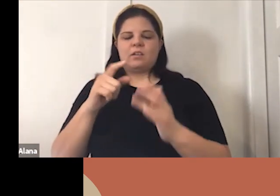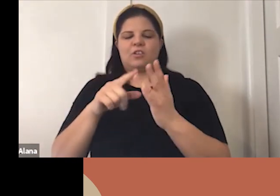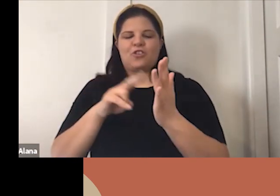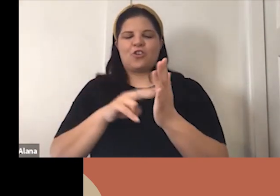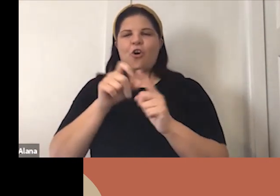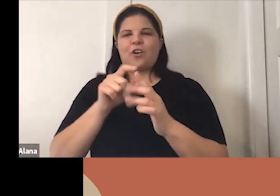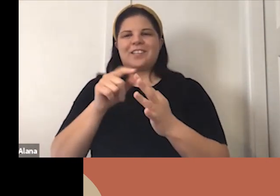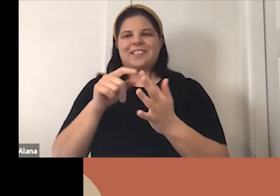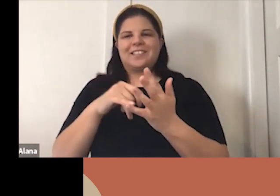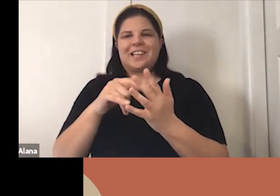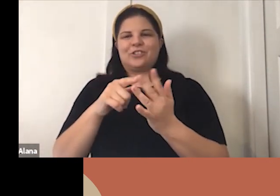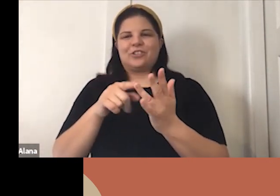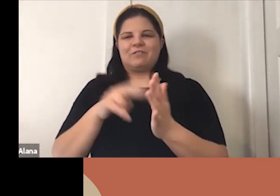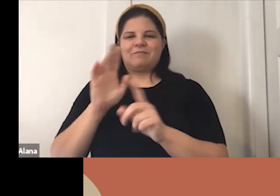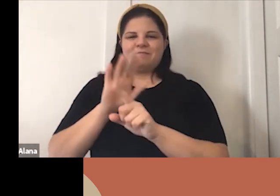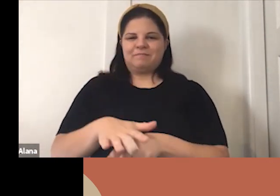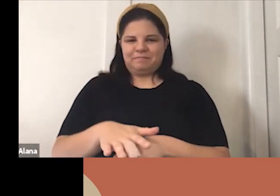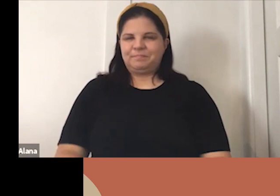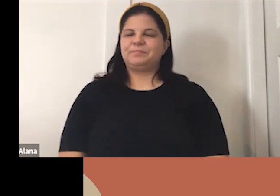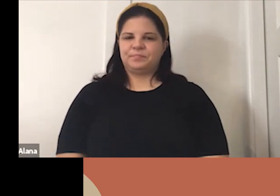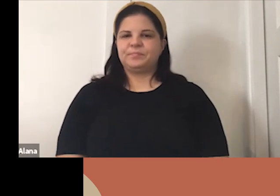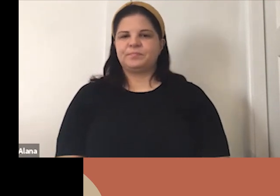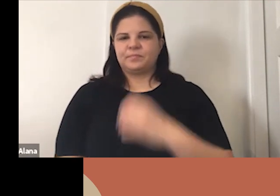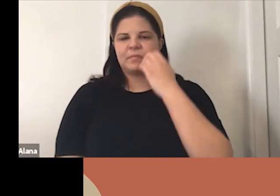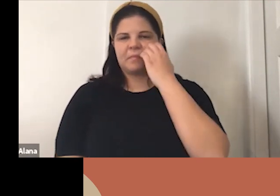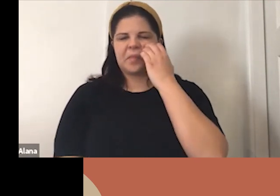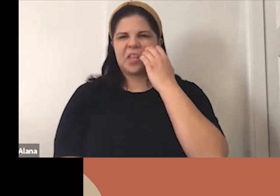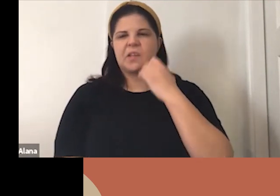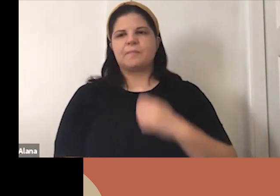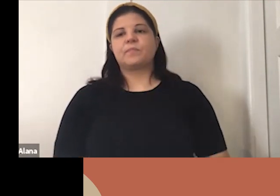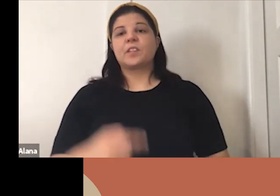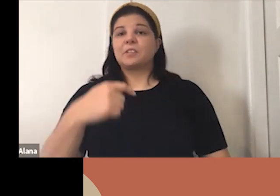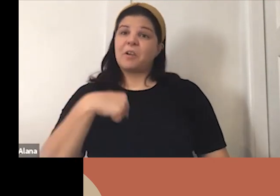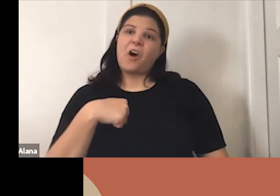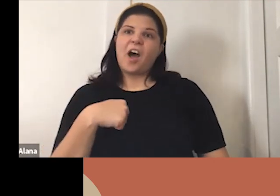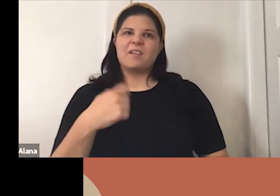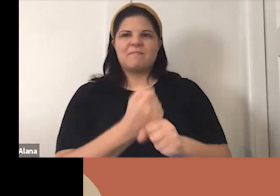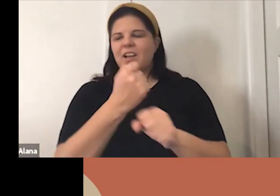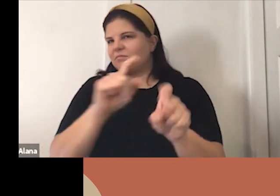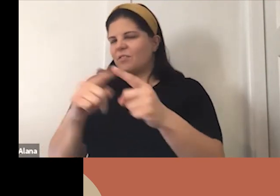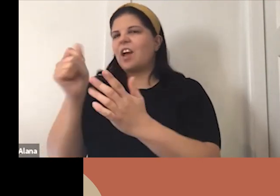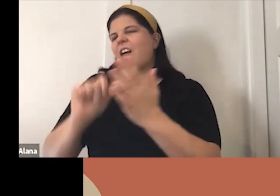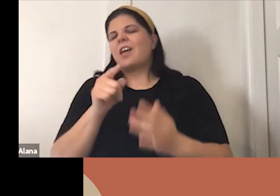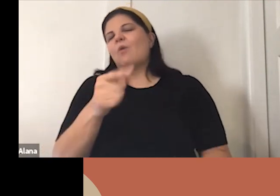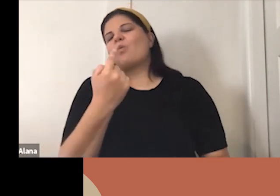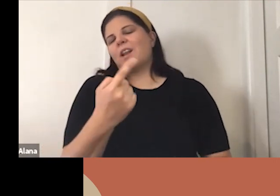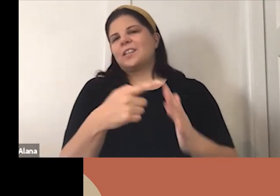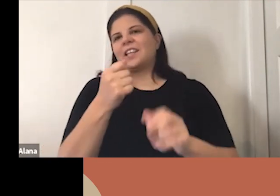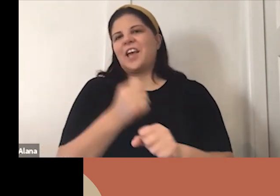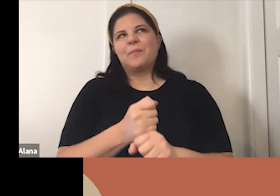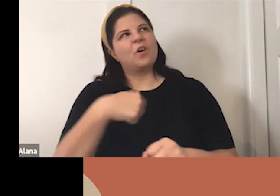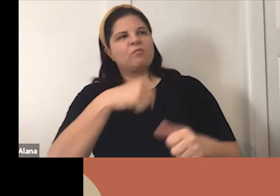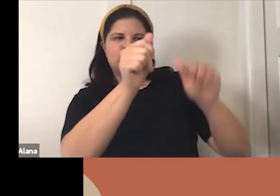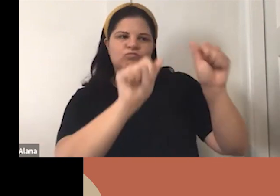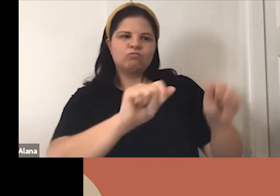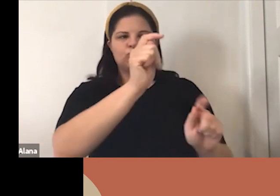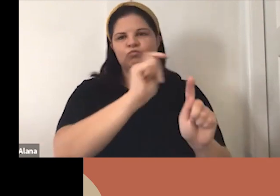Basically, this is one of my artworks and I want to tell you a little bit about my art